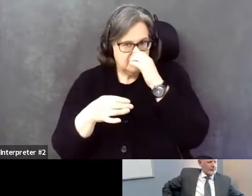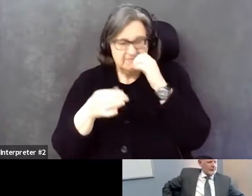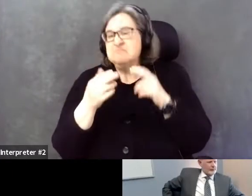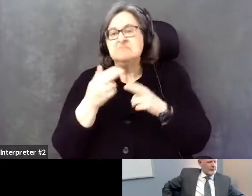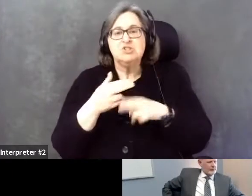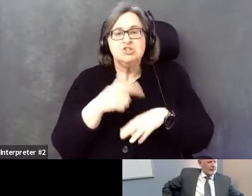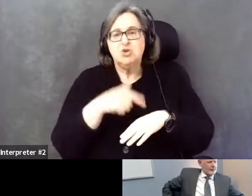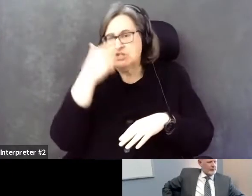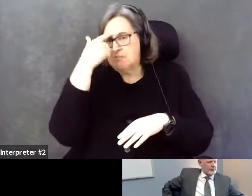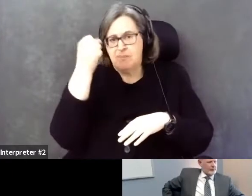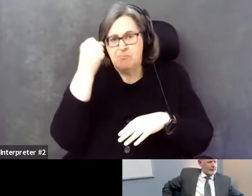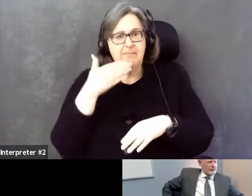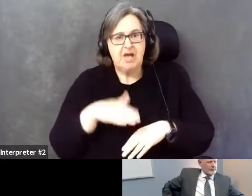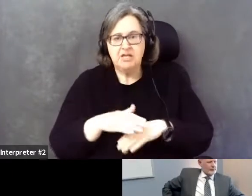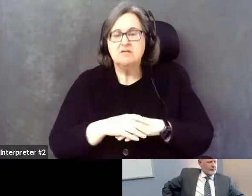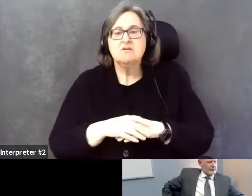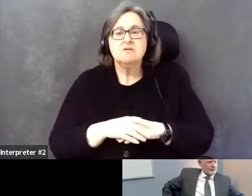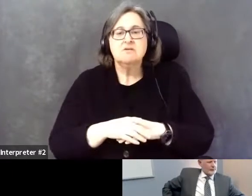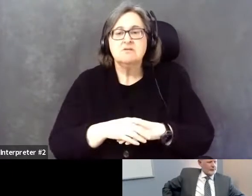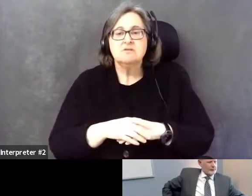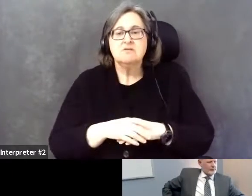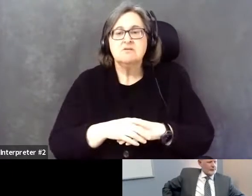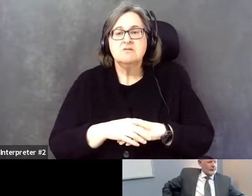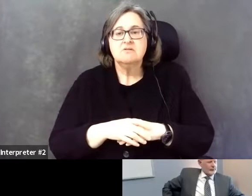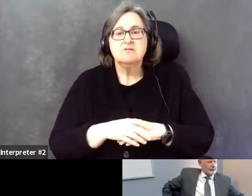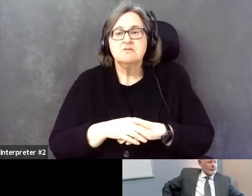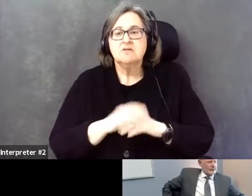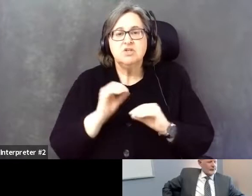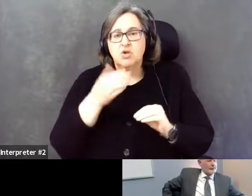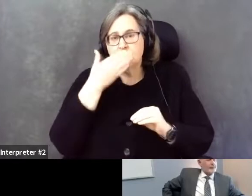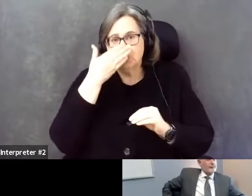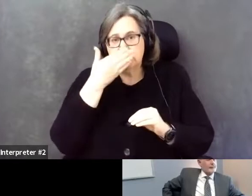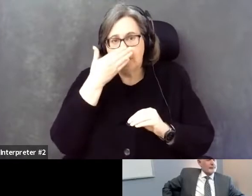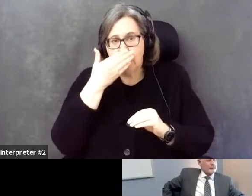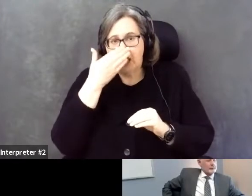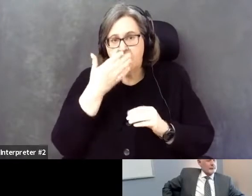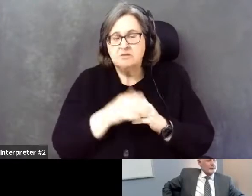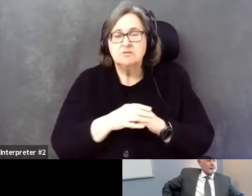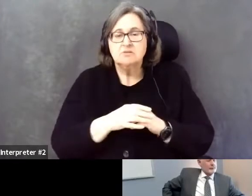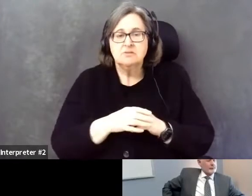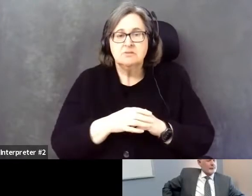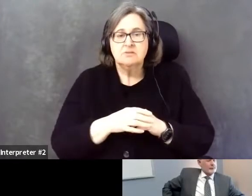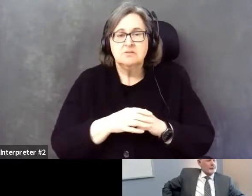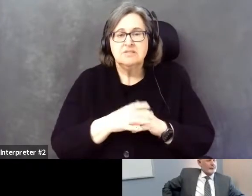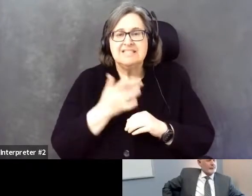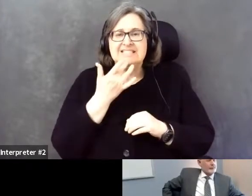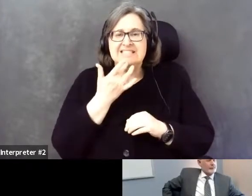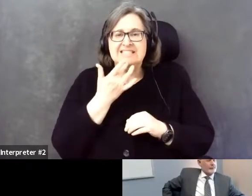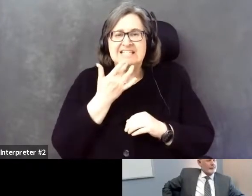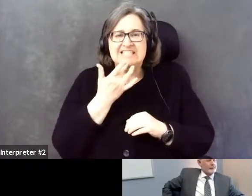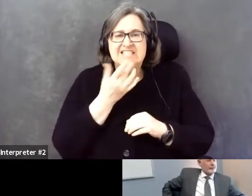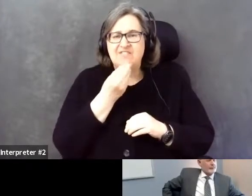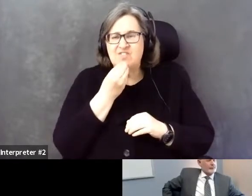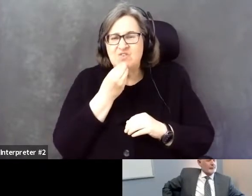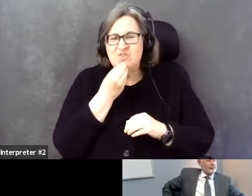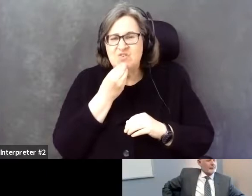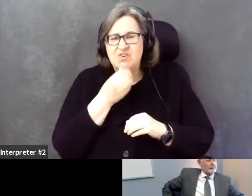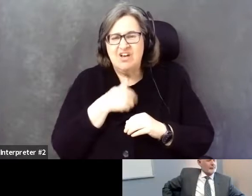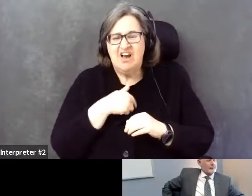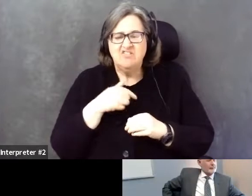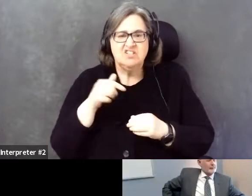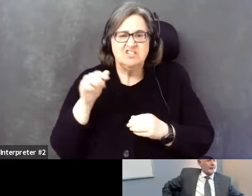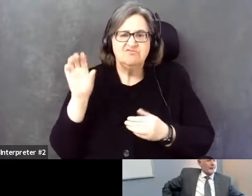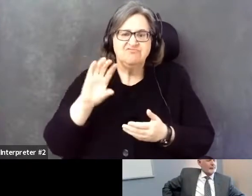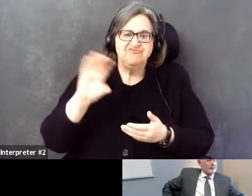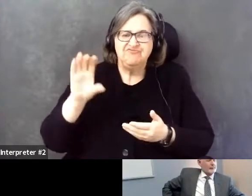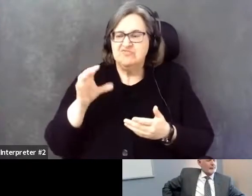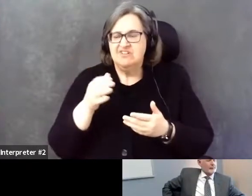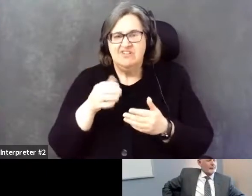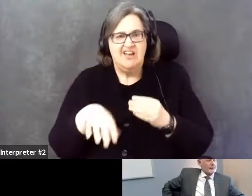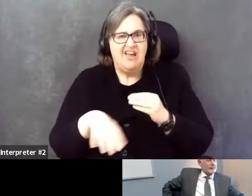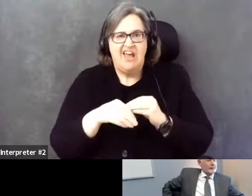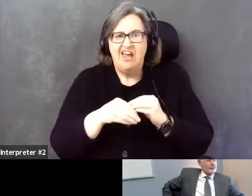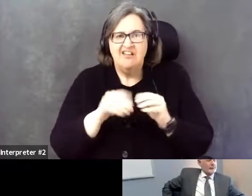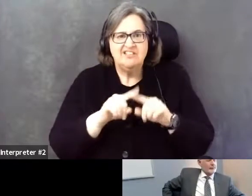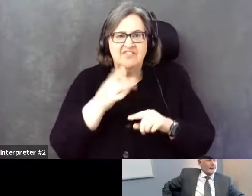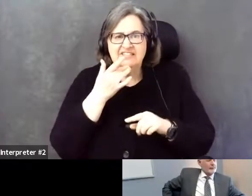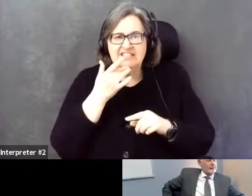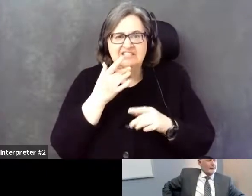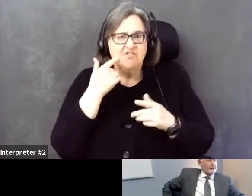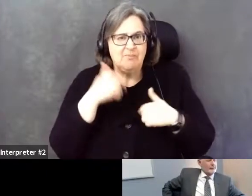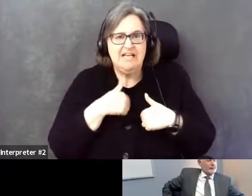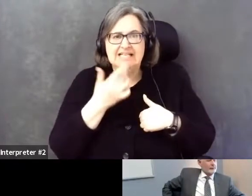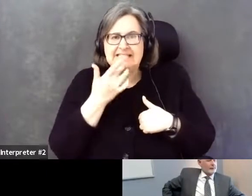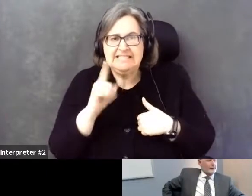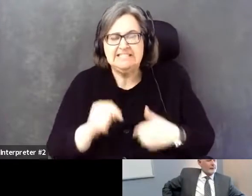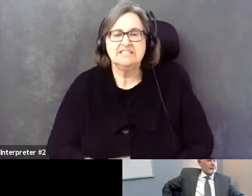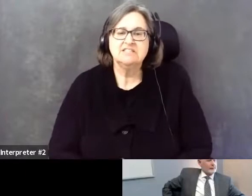I don't have any smell and tasting food, I have to doctor it up to taste it.